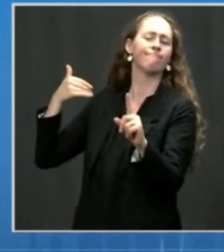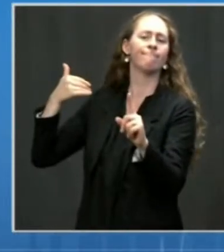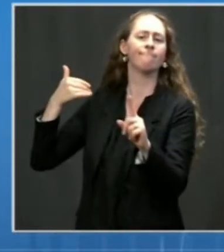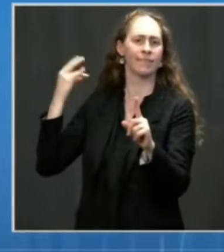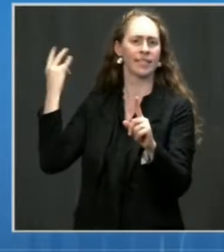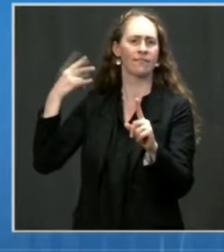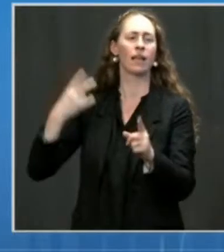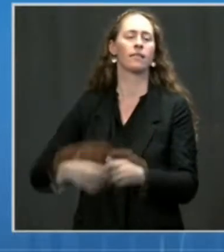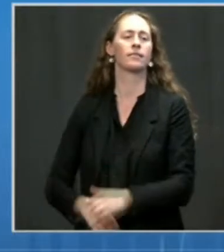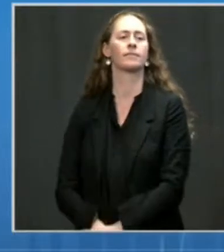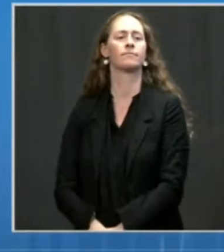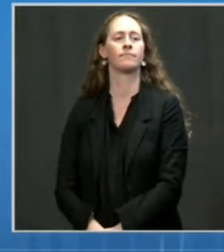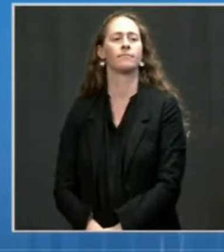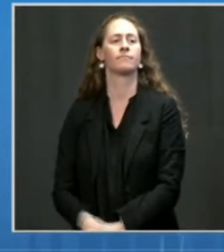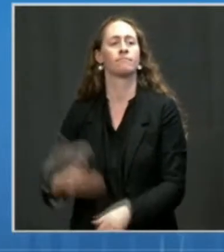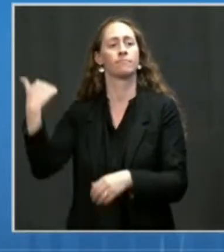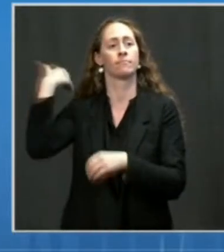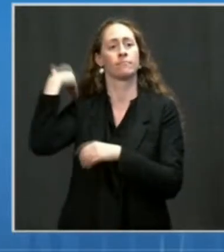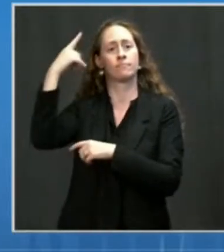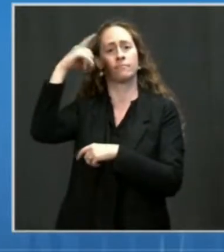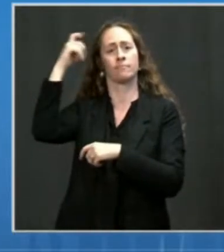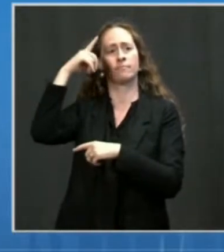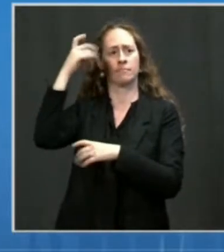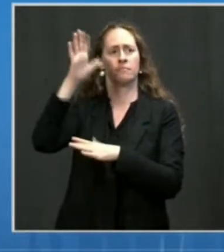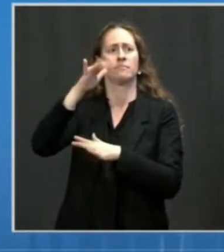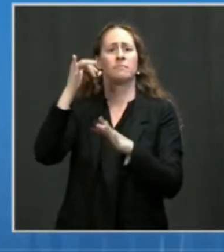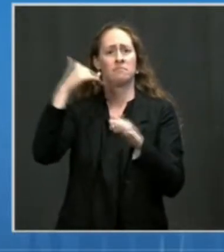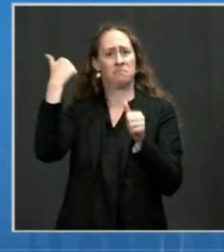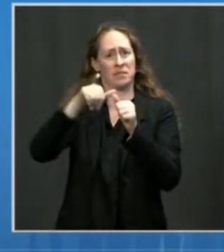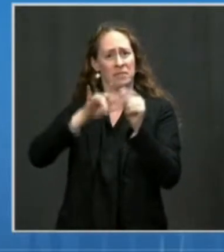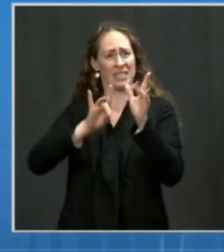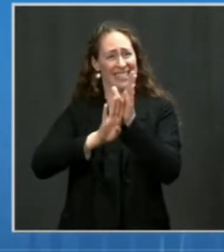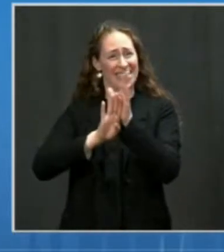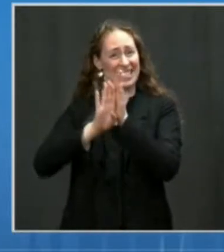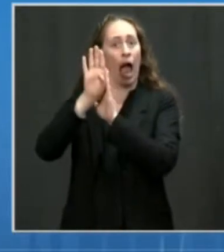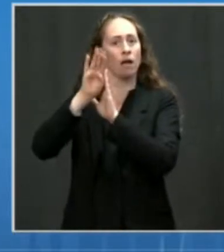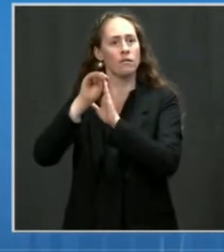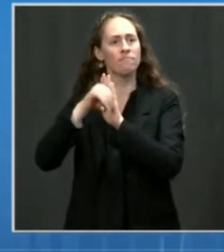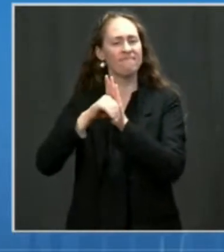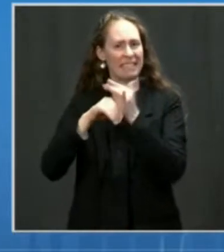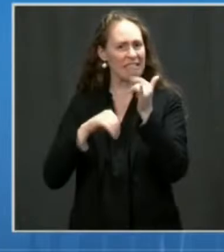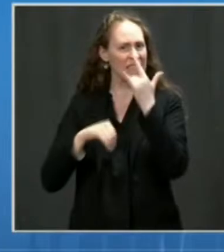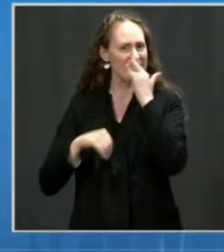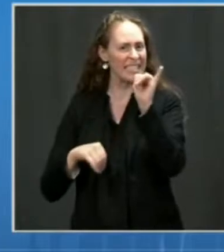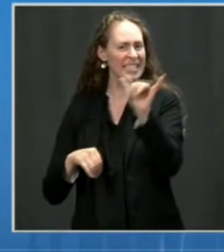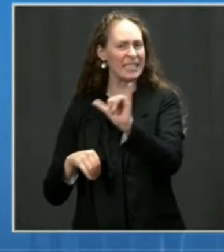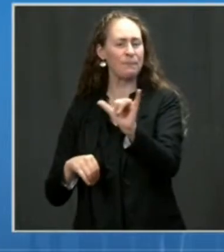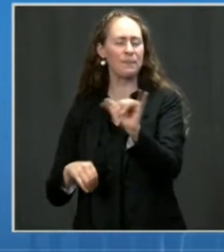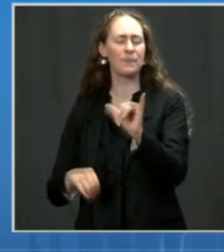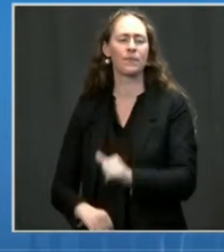DAY. THIS REPRESENTS AN INCREASE OF 44% FROM THE PRIOR SEVEN-DAY AVERAGE AND HIGHER THAN OUR